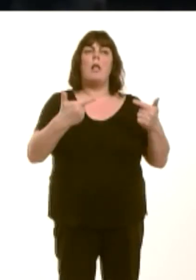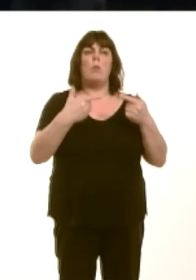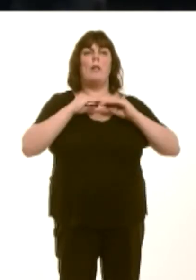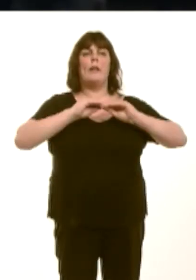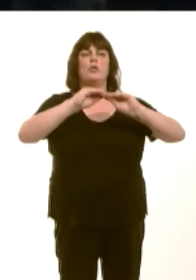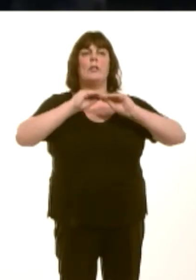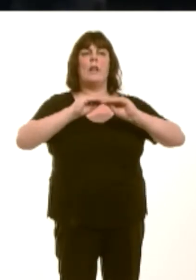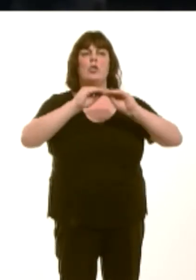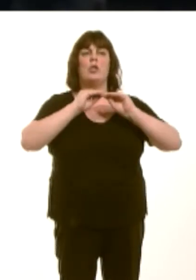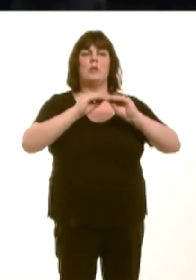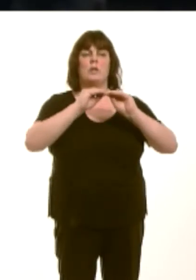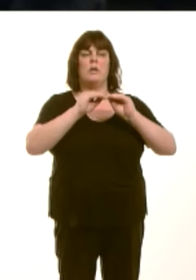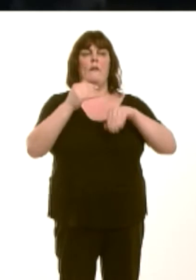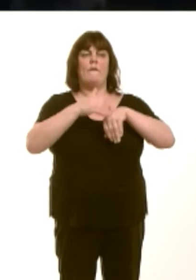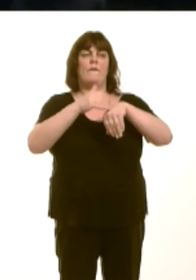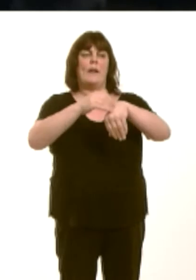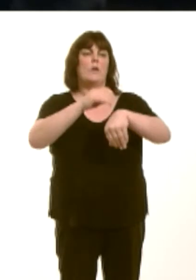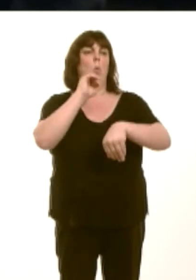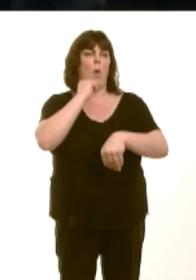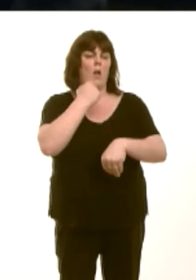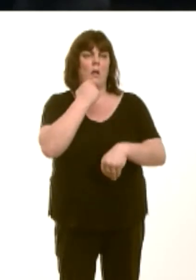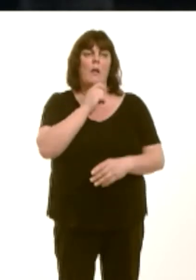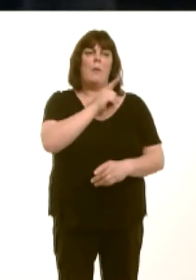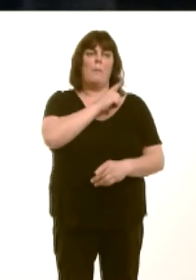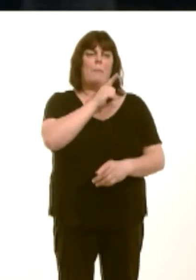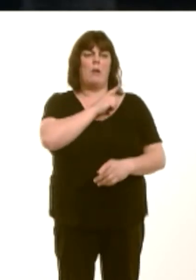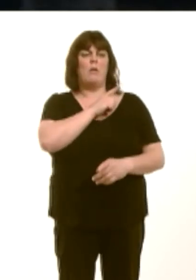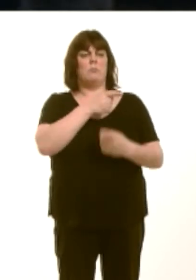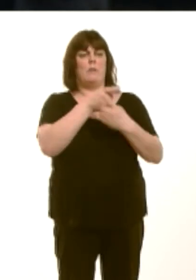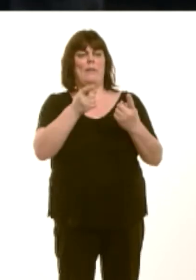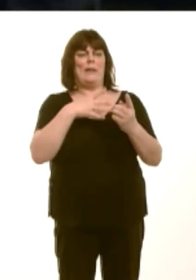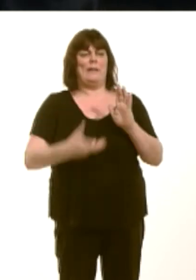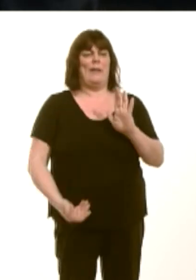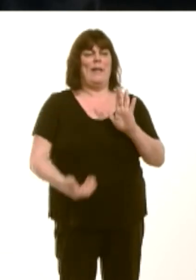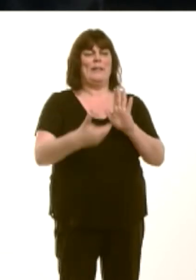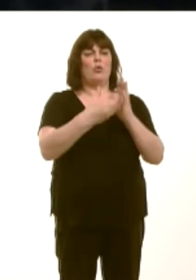be disproportionately affected due to the fact that it requires additional resources.